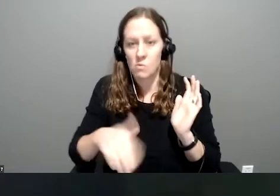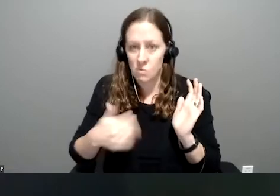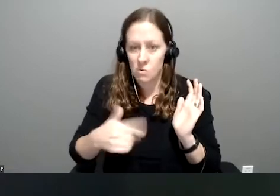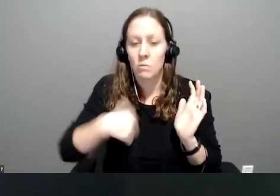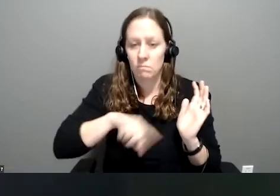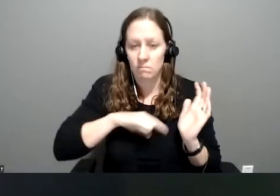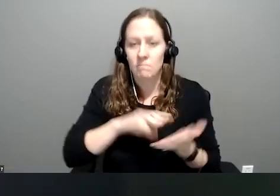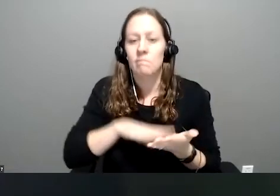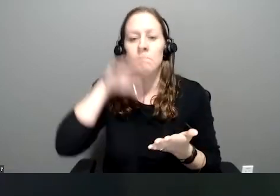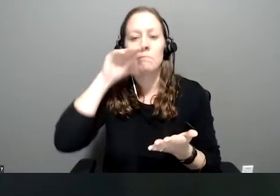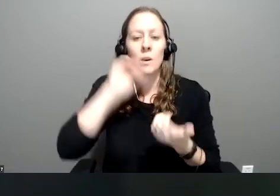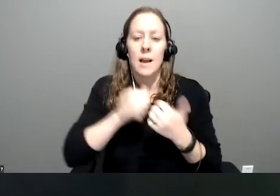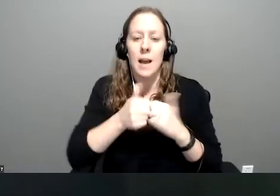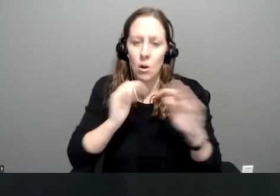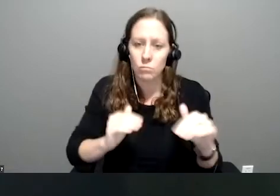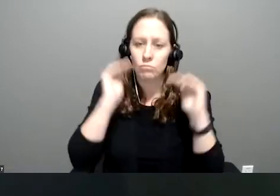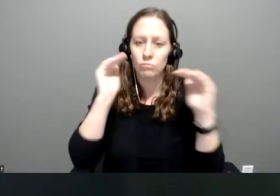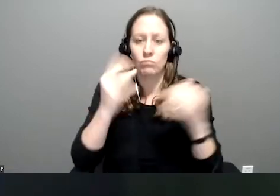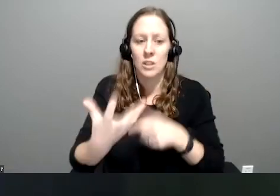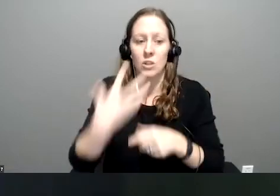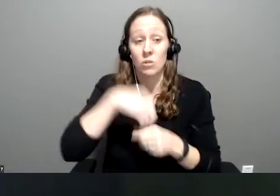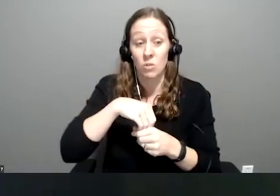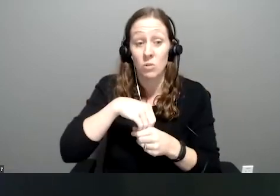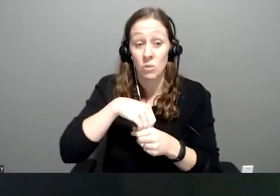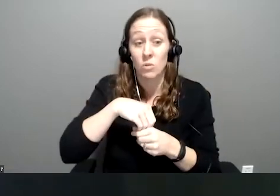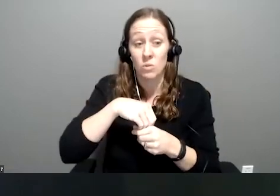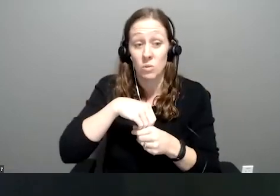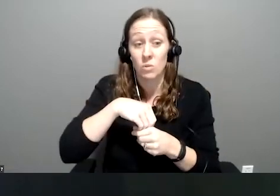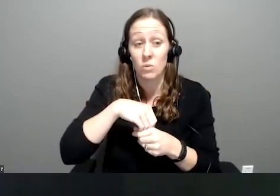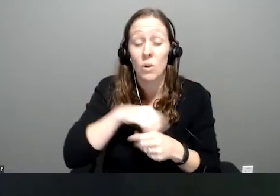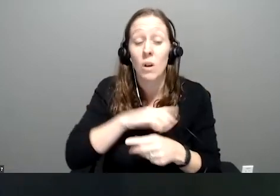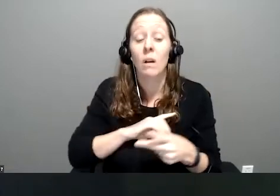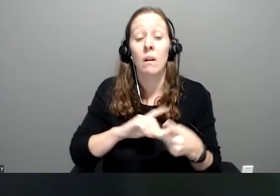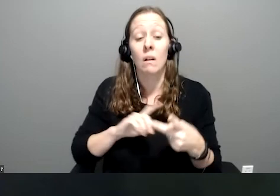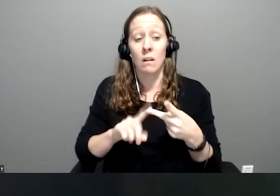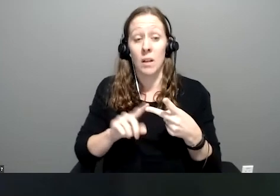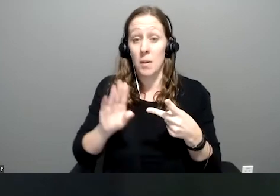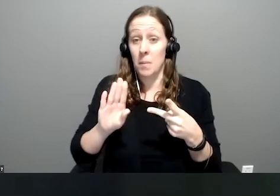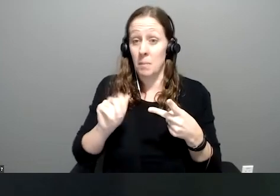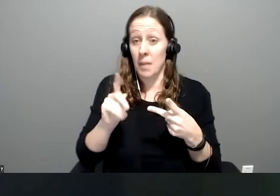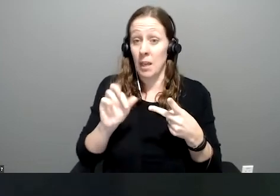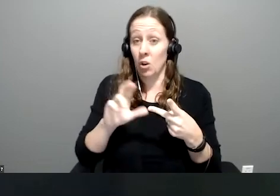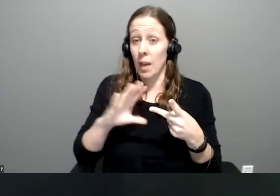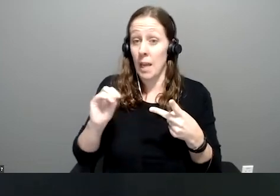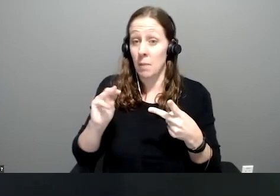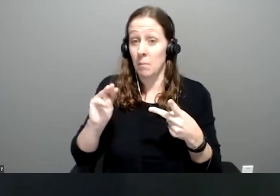inclusive. Because of the training workshop, Baker & McKenzie now include in their interview process